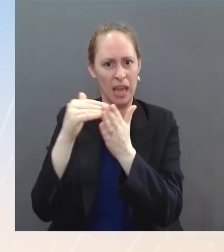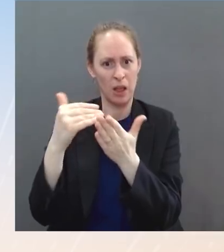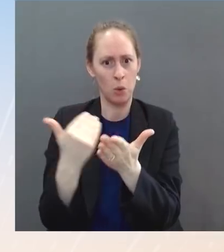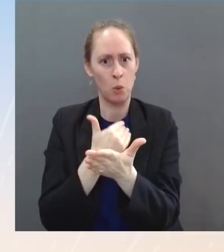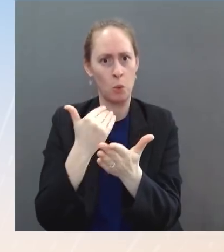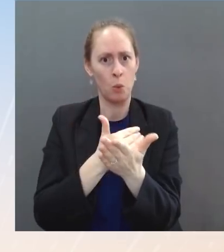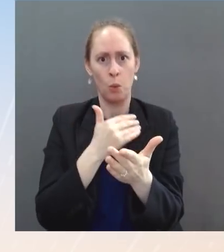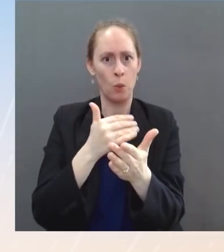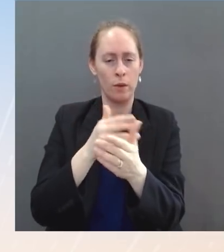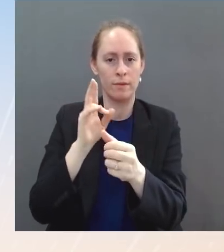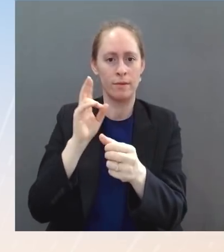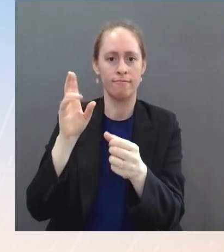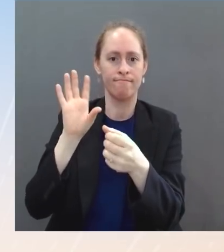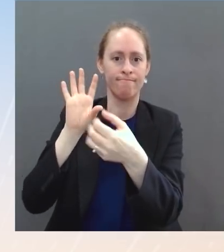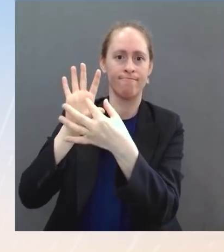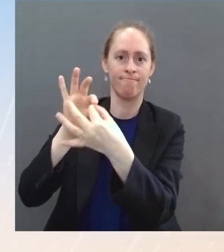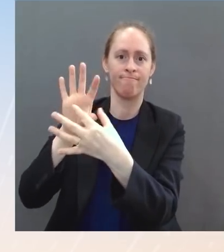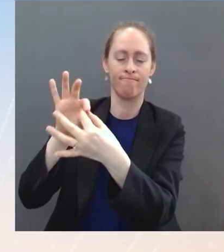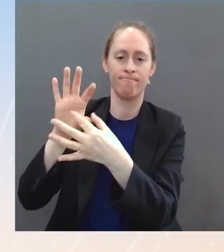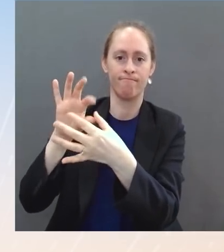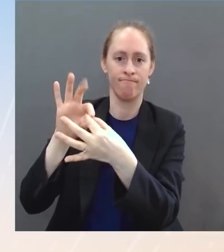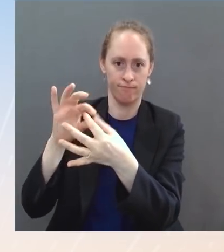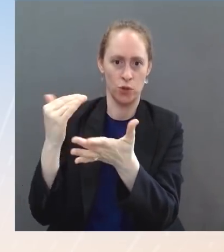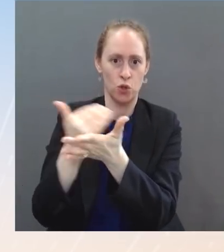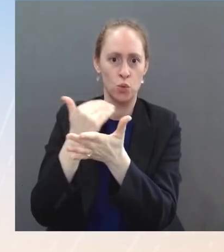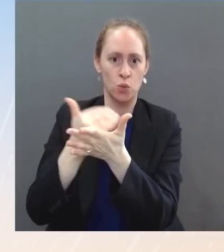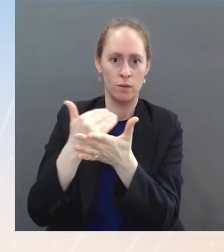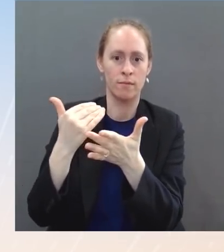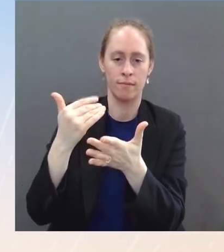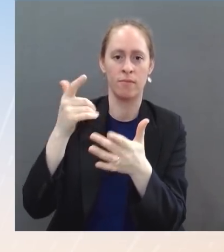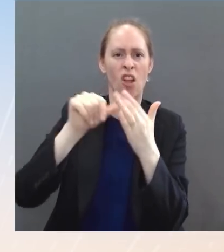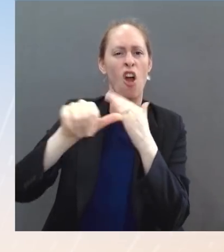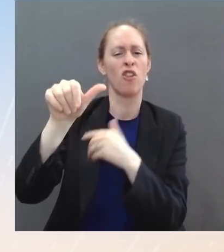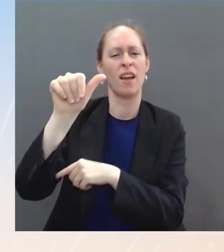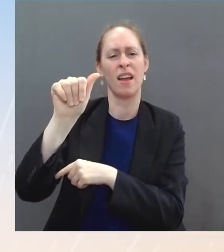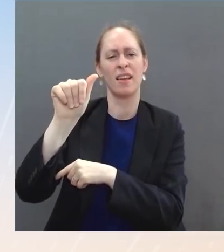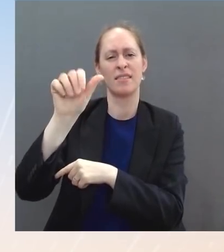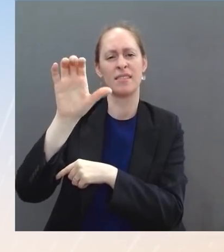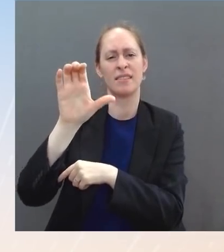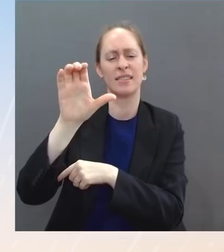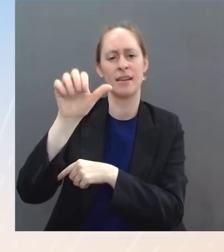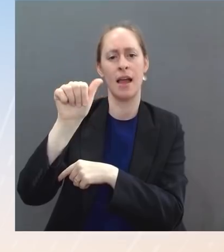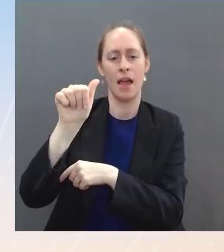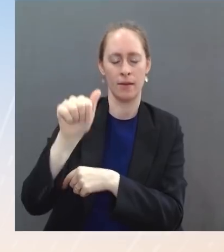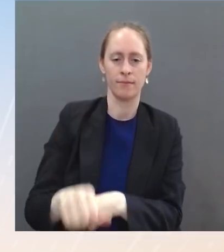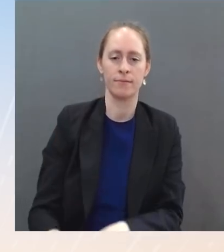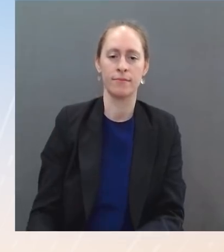And President Biden has overseen the most successful open enrollment period in history last year,